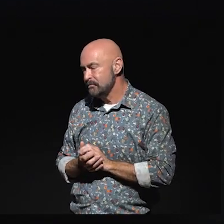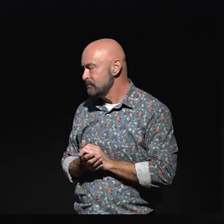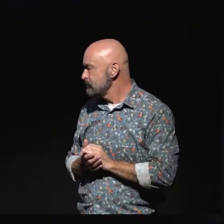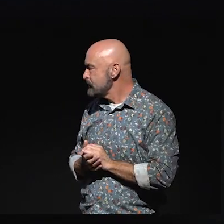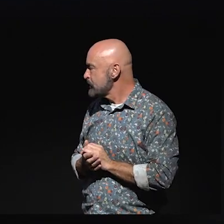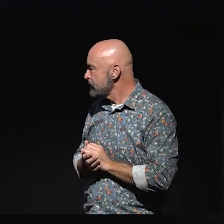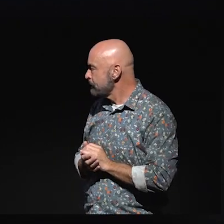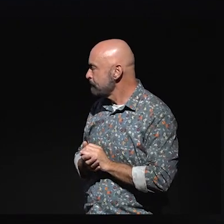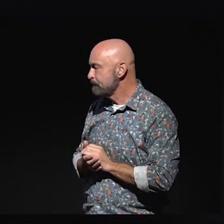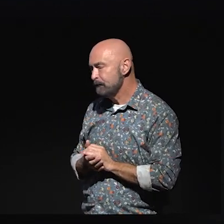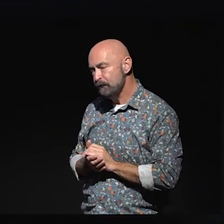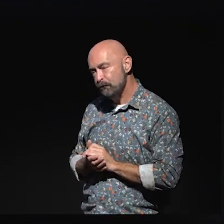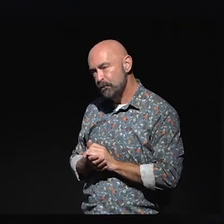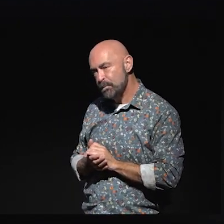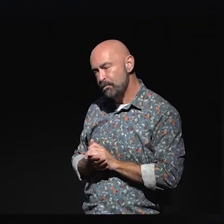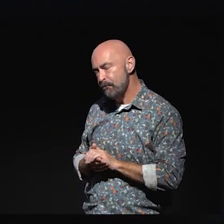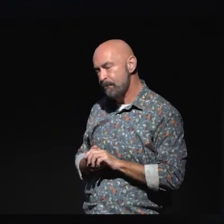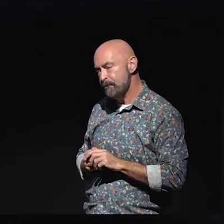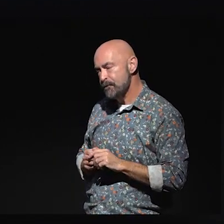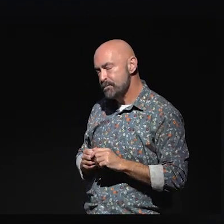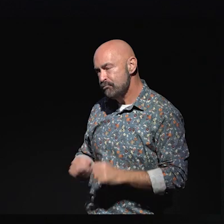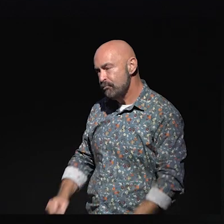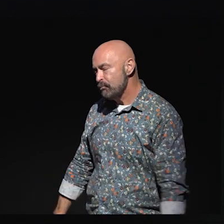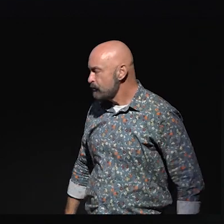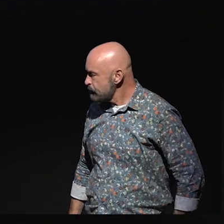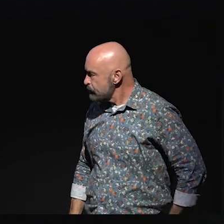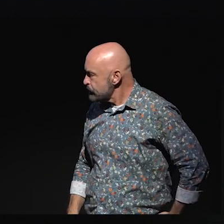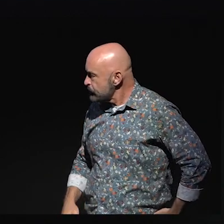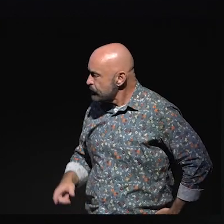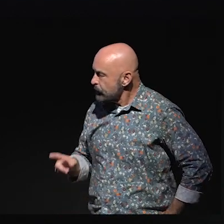one would have to bring a great deal to it to understand,